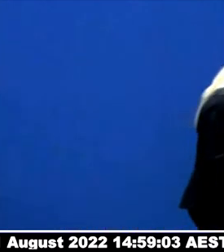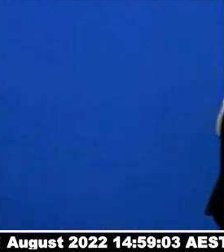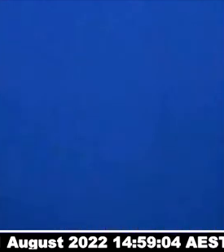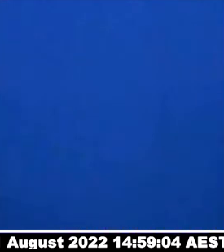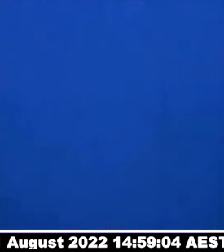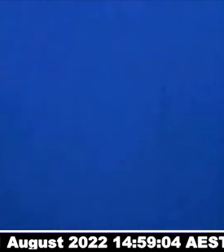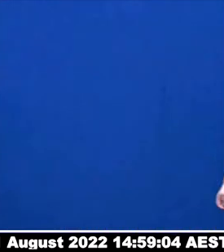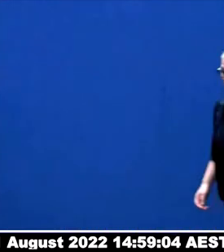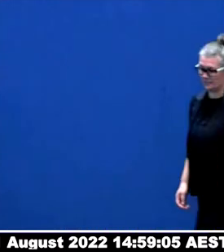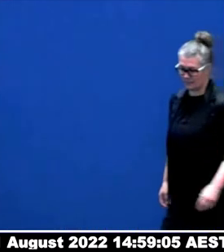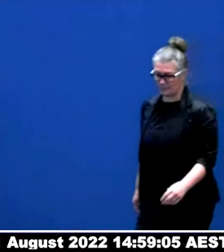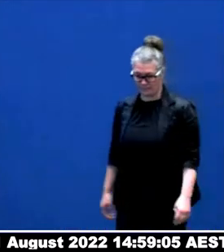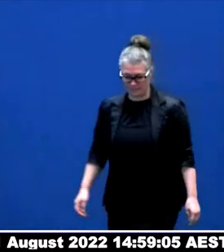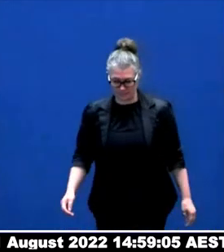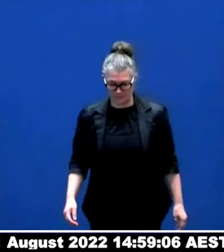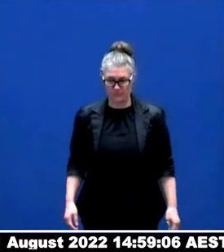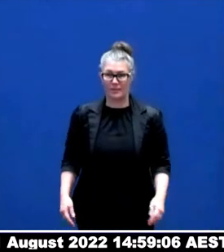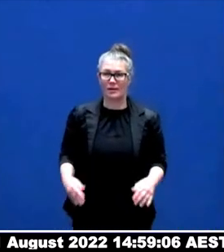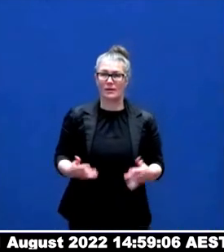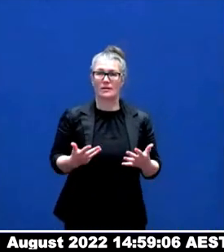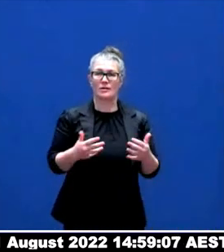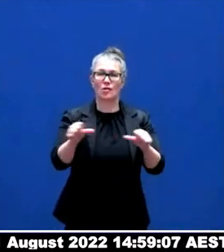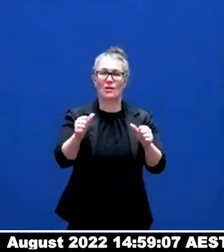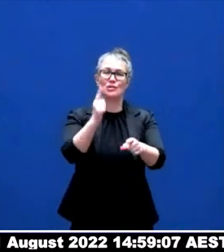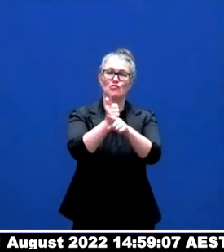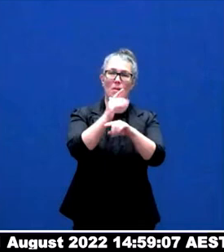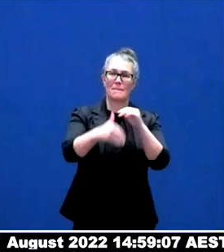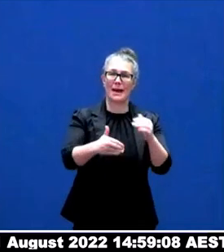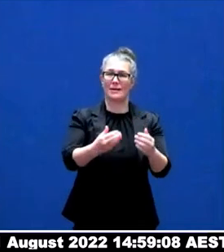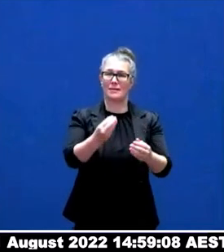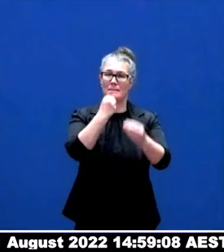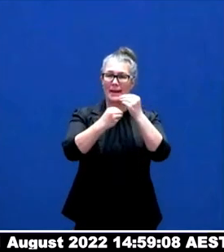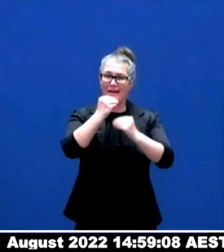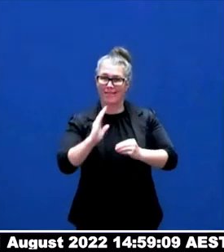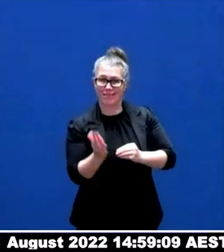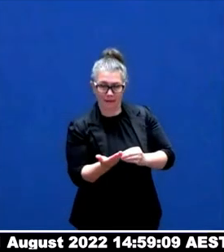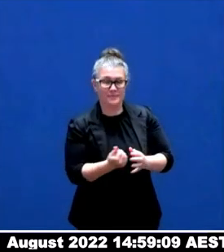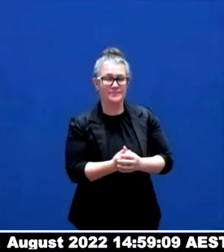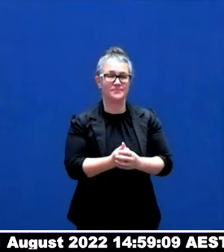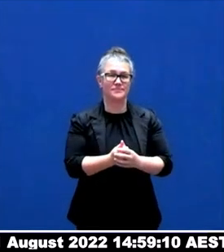So, we did meals. Assistance with eating, so actually having your meal, is that something the NDIS funds?